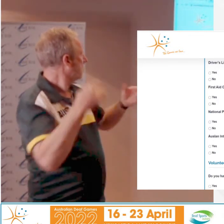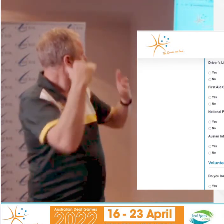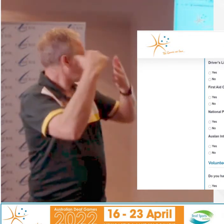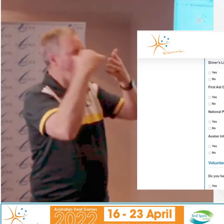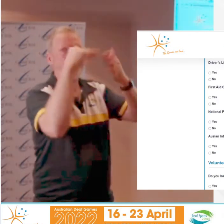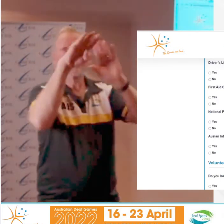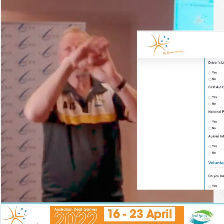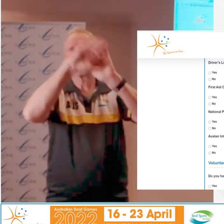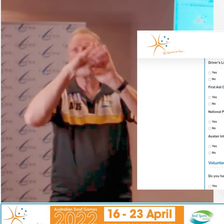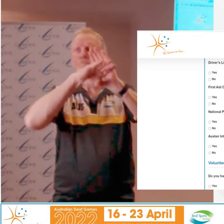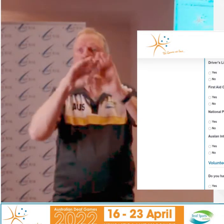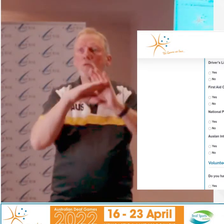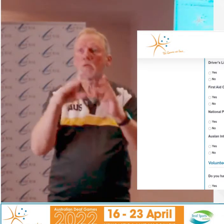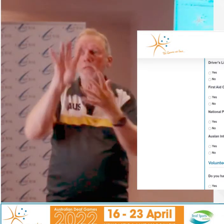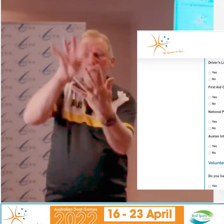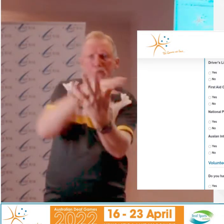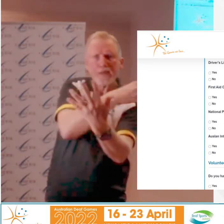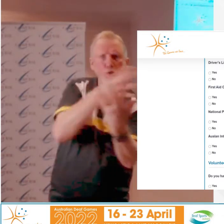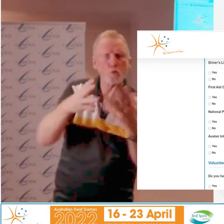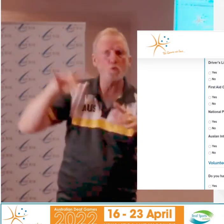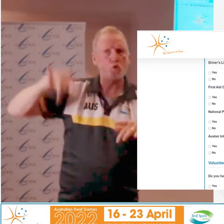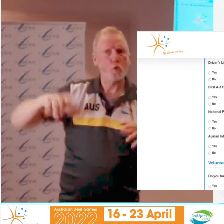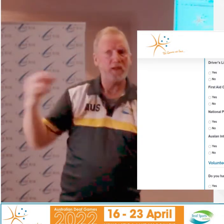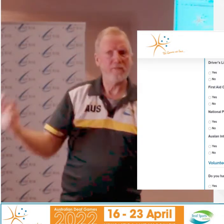so if you hover over sports information it gives you a drop down menu